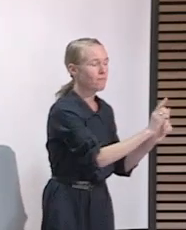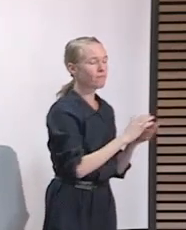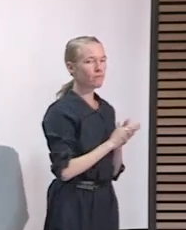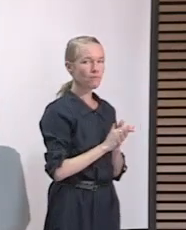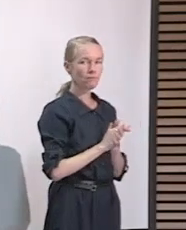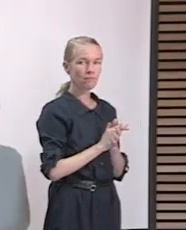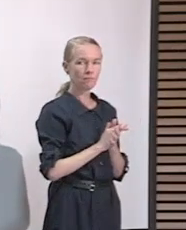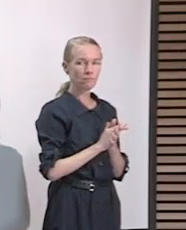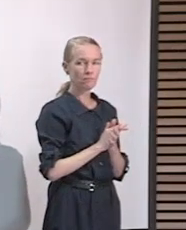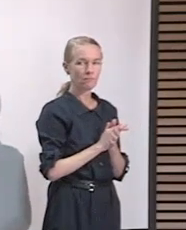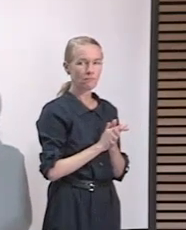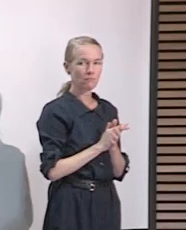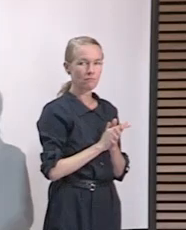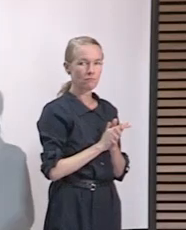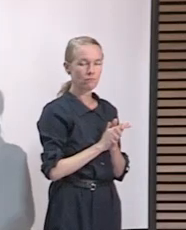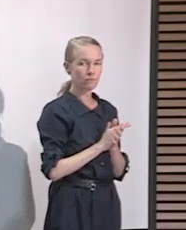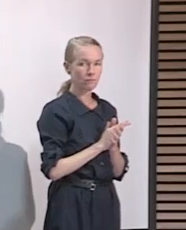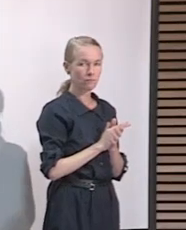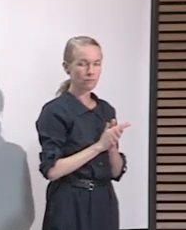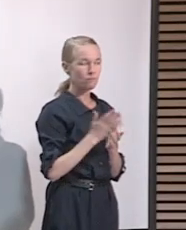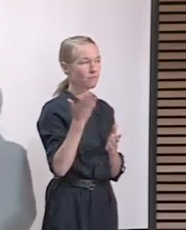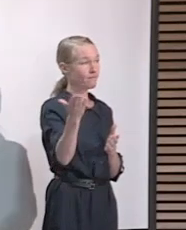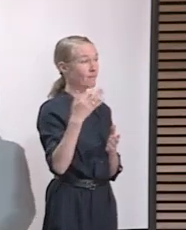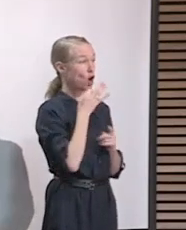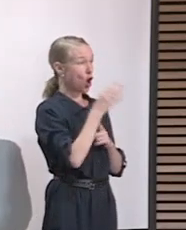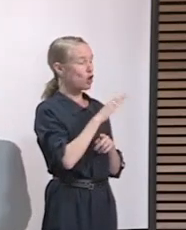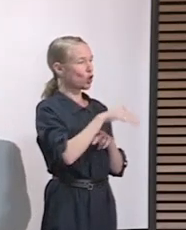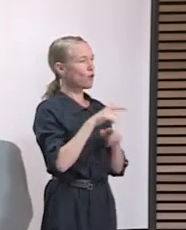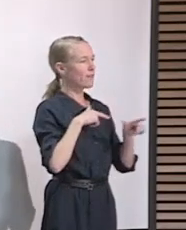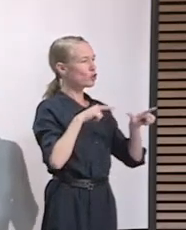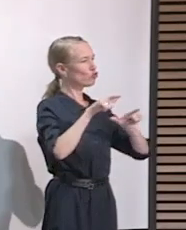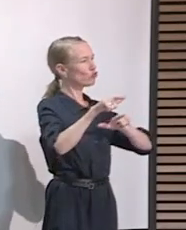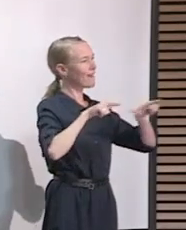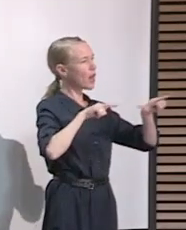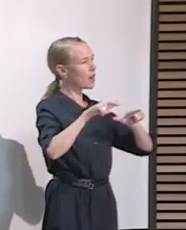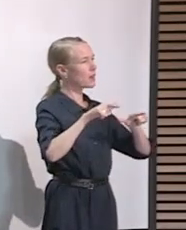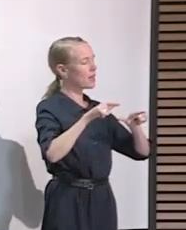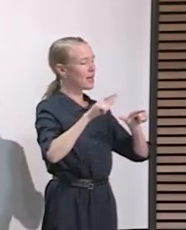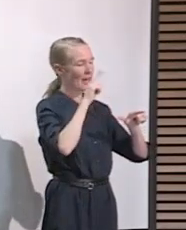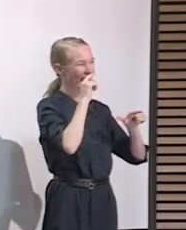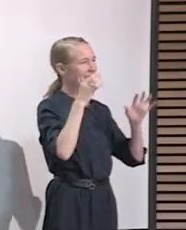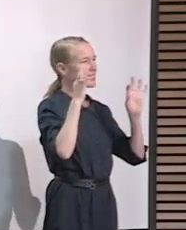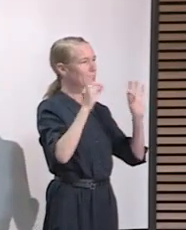highlights whether any further follow-up is required. Exceptions what